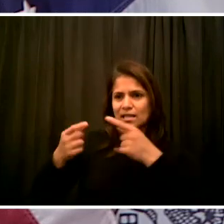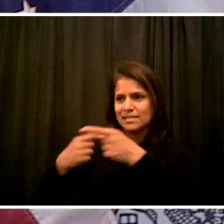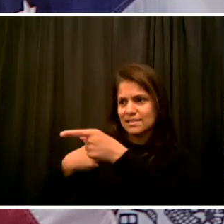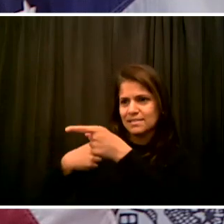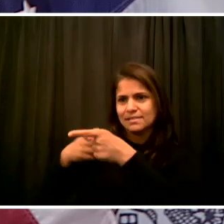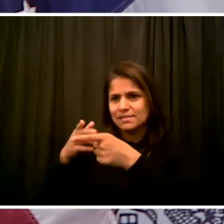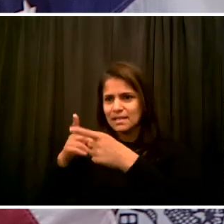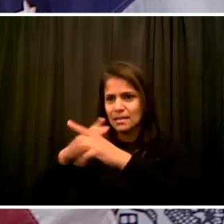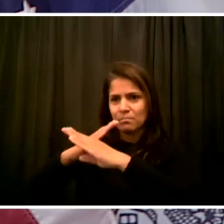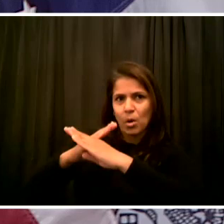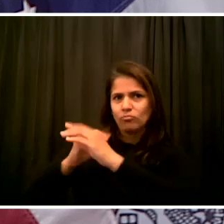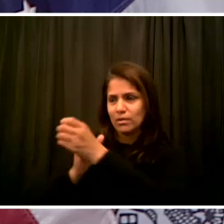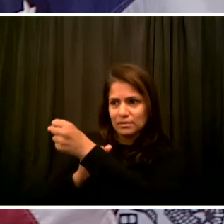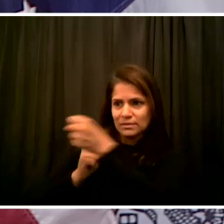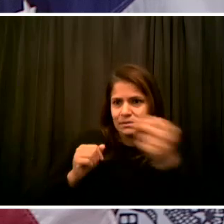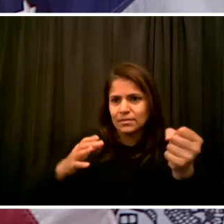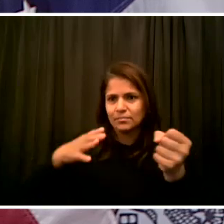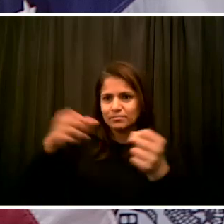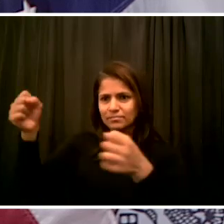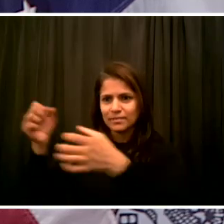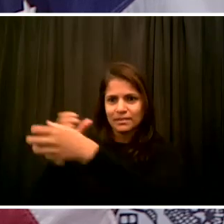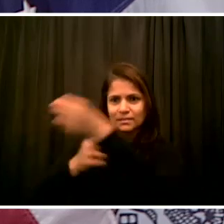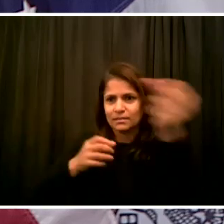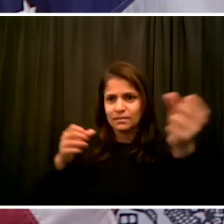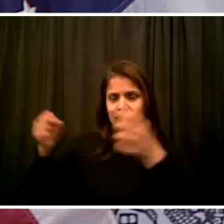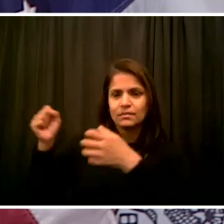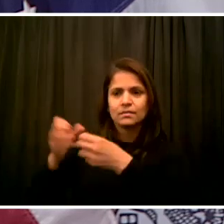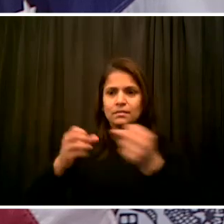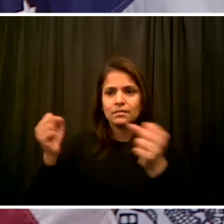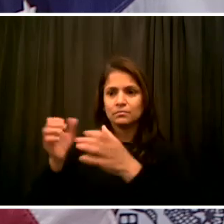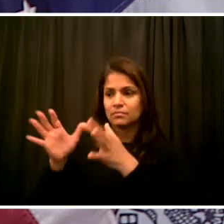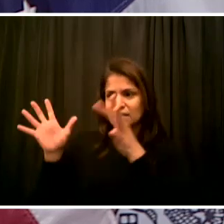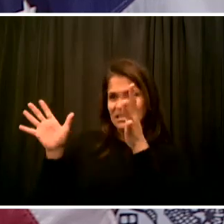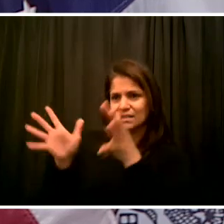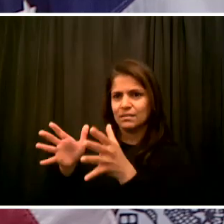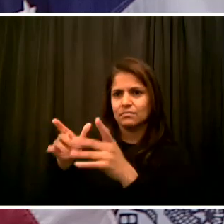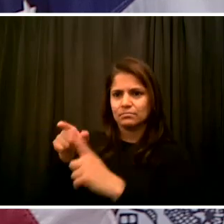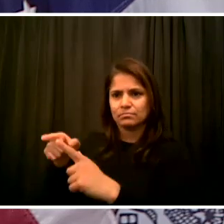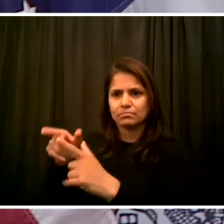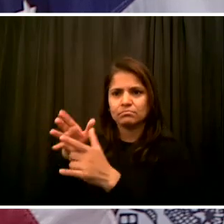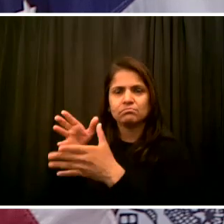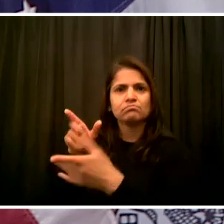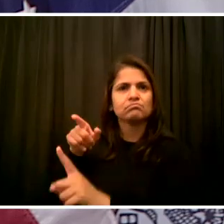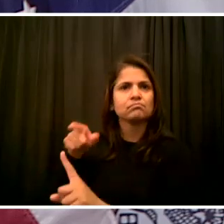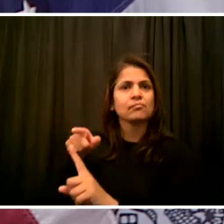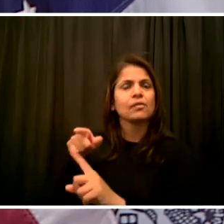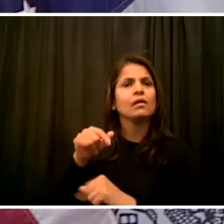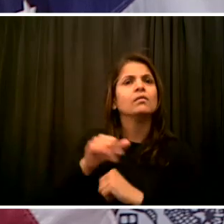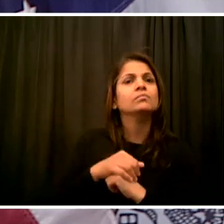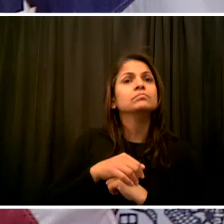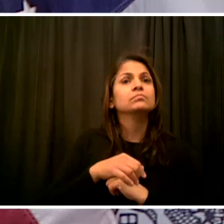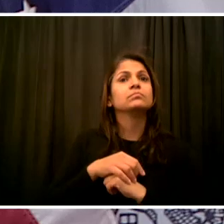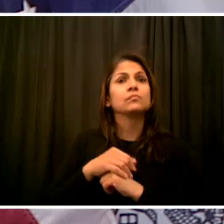STRATEGIC DECISION, TO PROTECTHE T LIVES OF ERYVEONE IN THE CORRECTION SYSTEM . THEE MPOLYES EAND THE INMATES